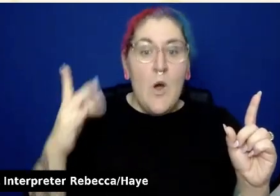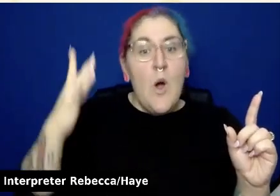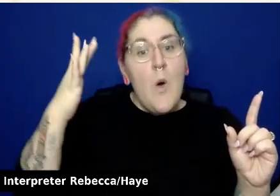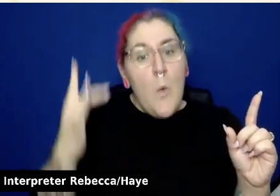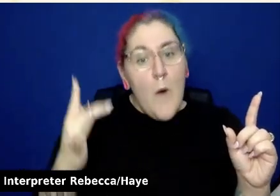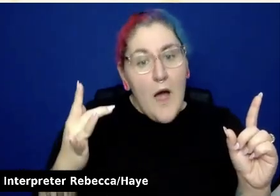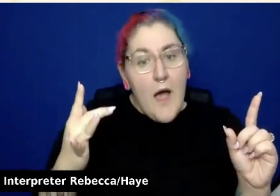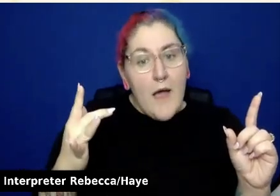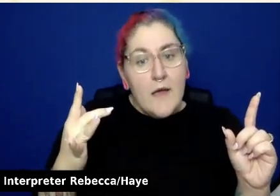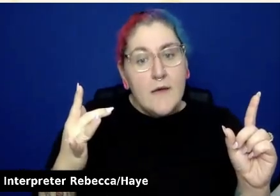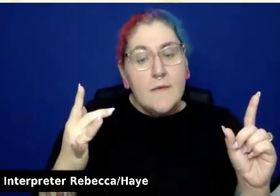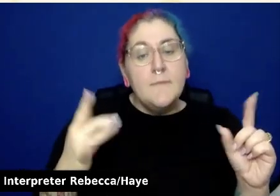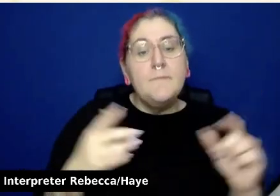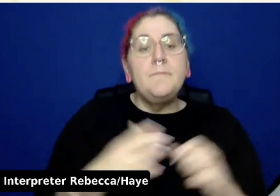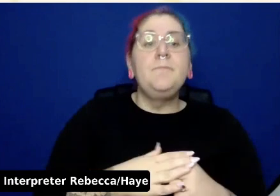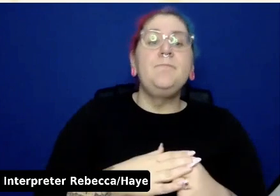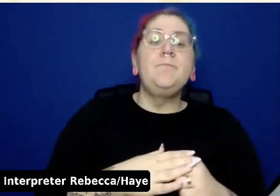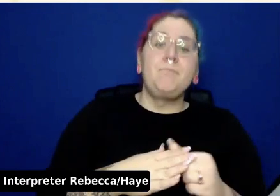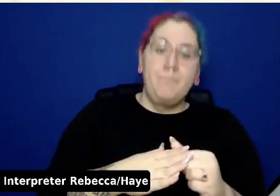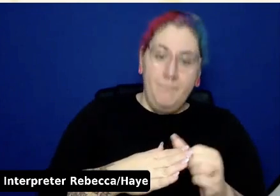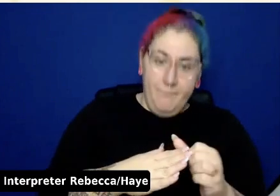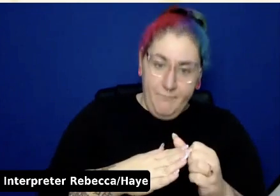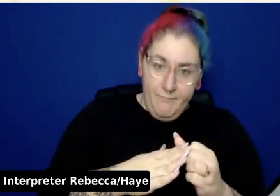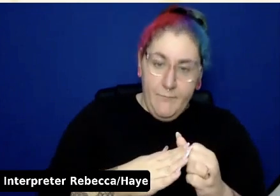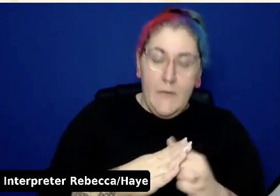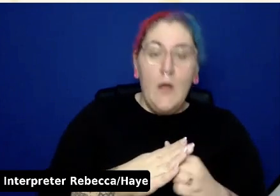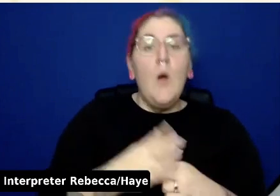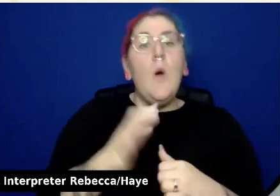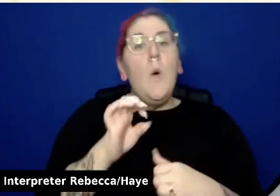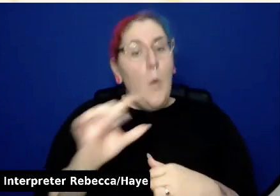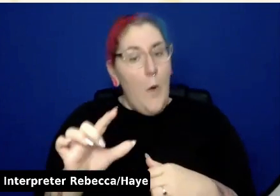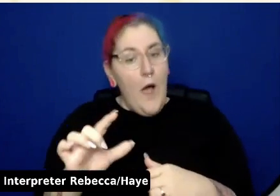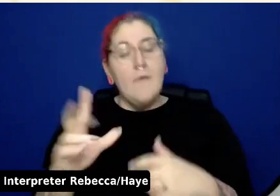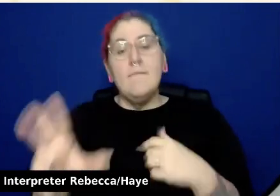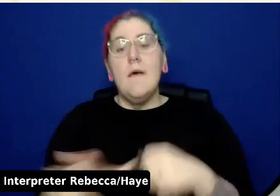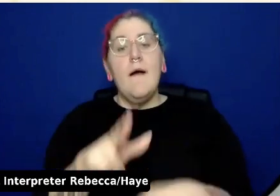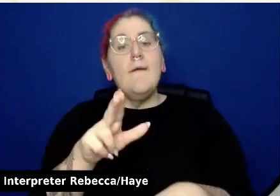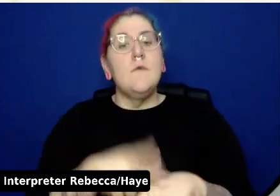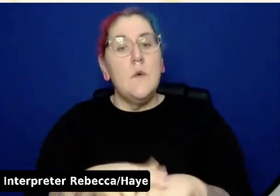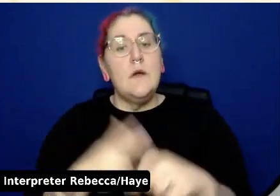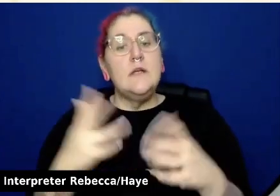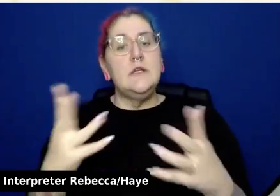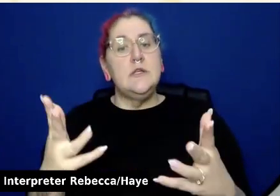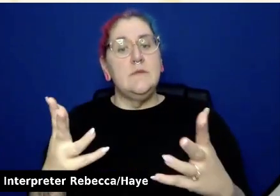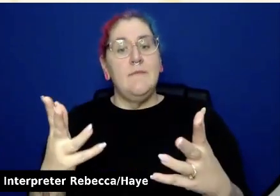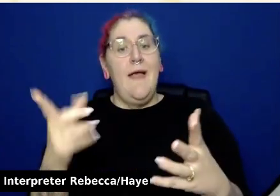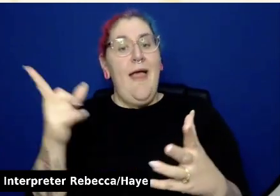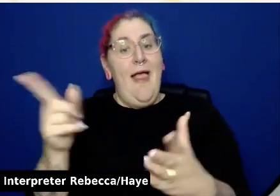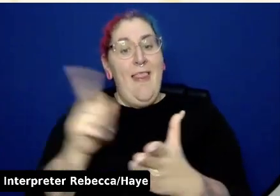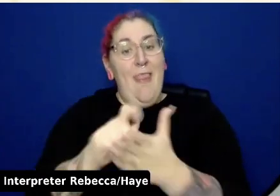to help screen reader users to explain the behavior of the link that it will be opening in a new window.